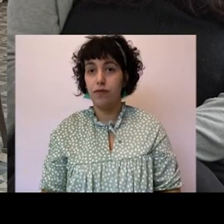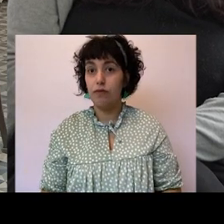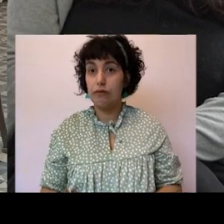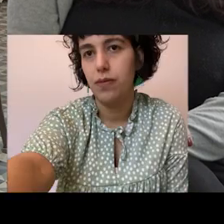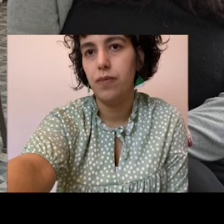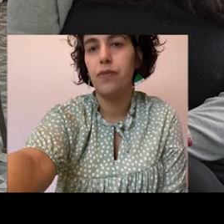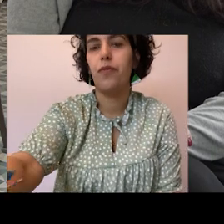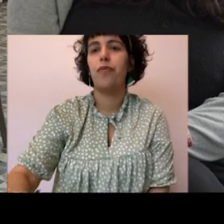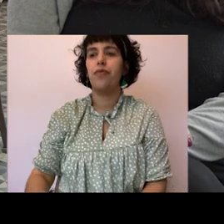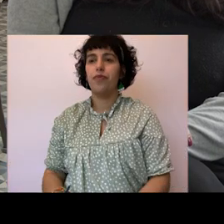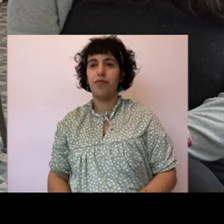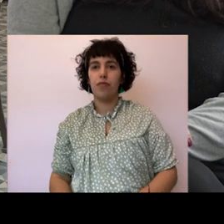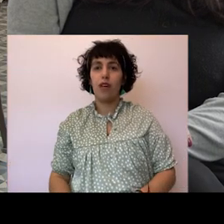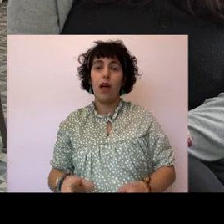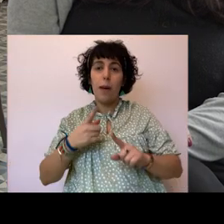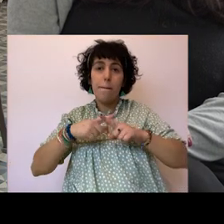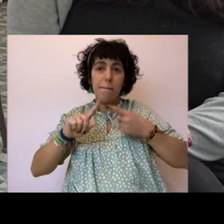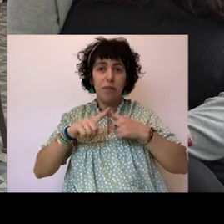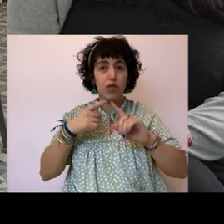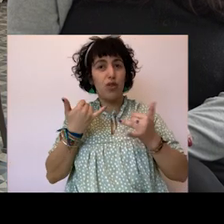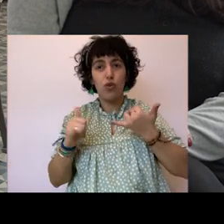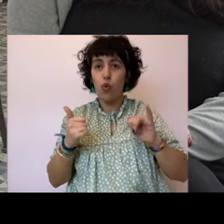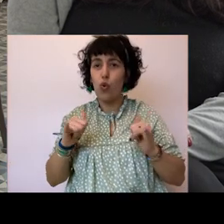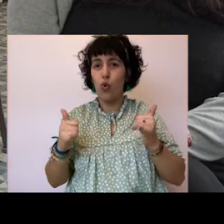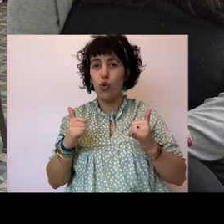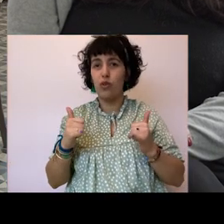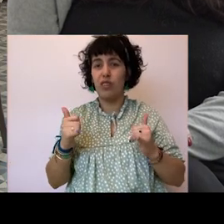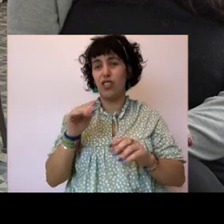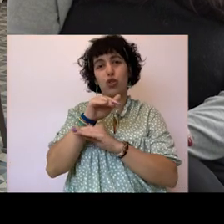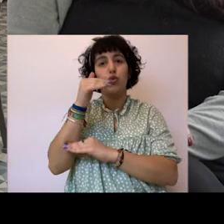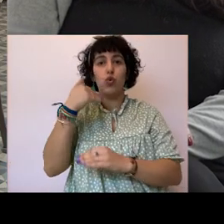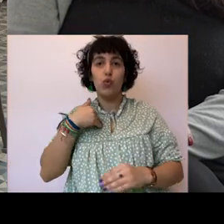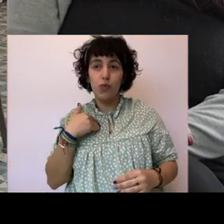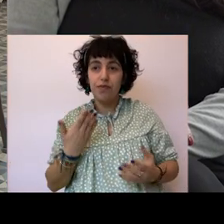Sometimes I was exposed to knife games and stuff like that.